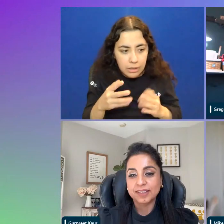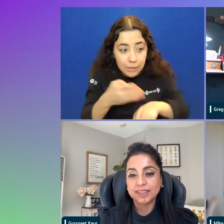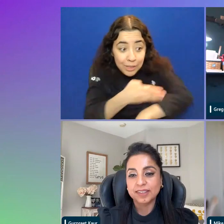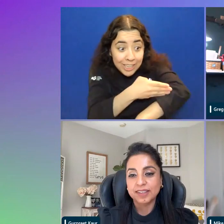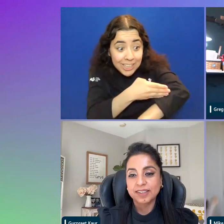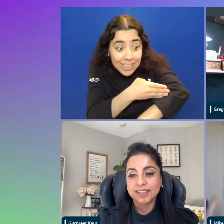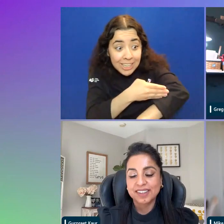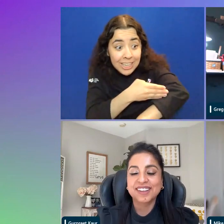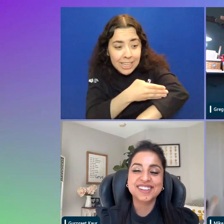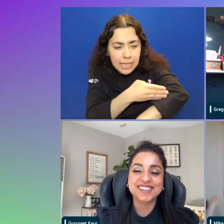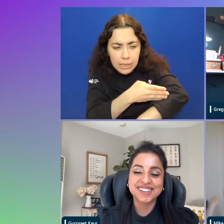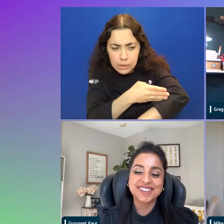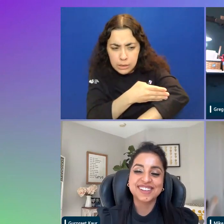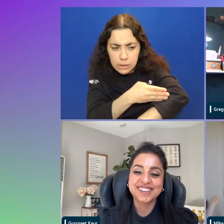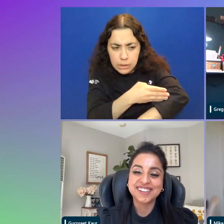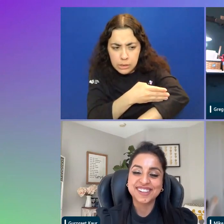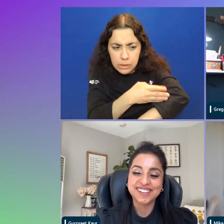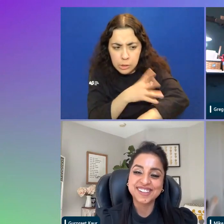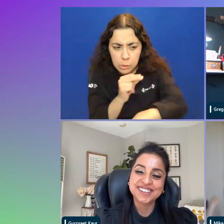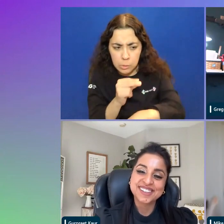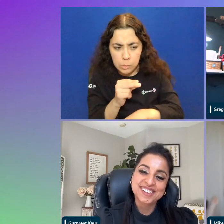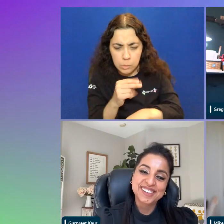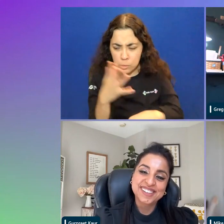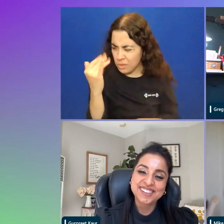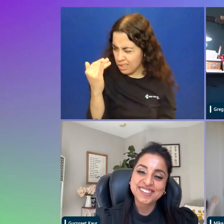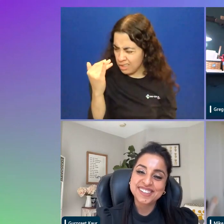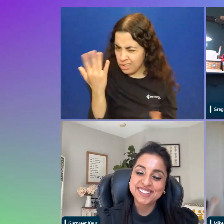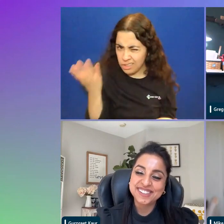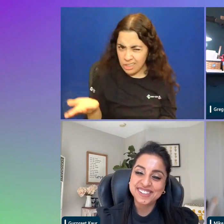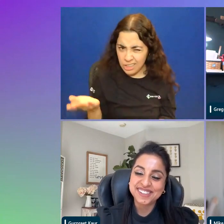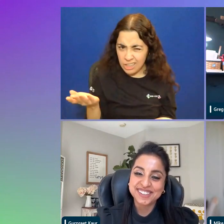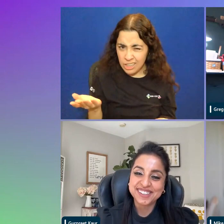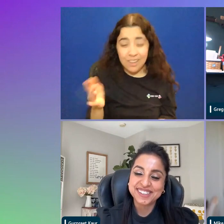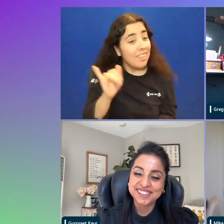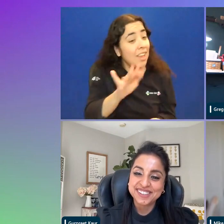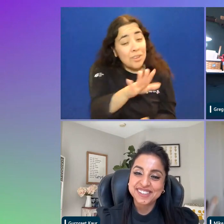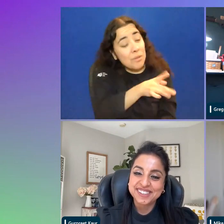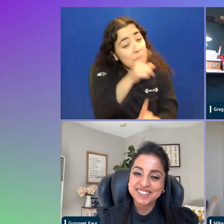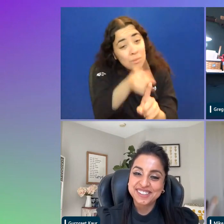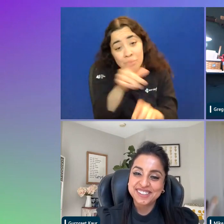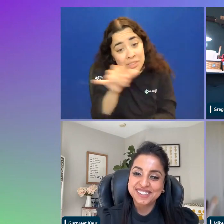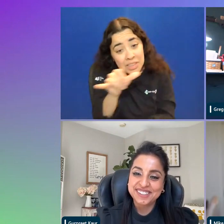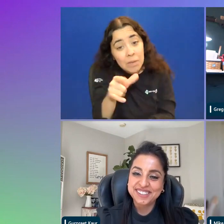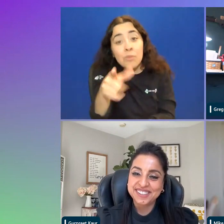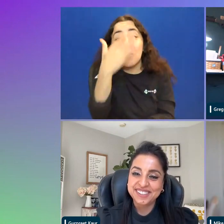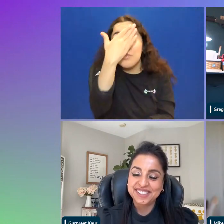And we're like, no. And we're like, why not? And exactly your point. It's like, because you forgot to set the goal to use